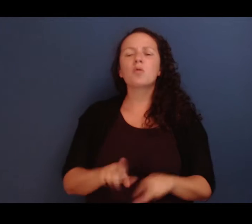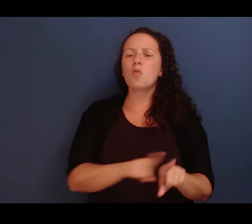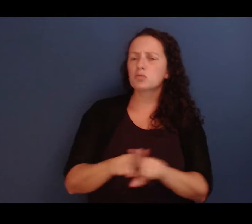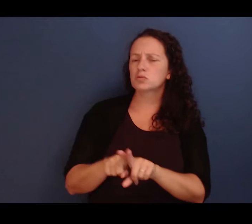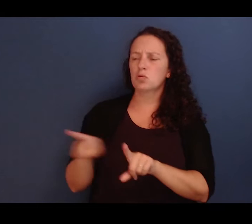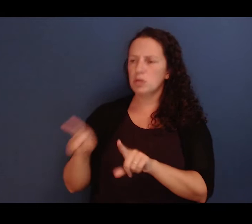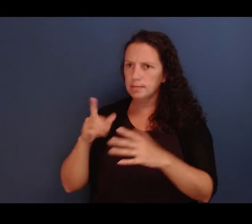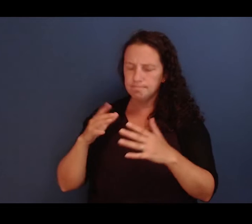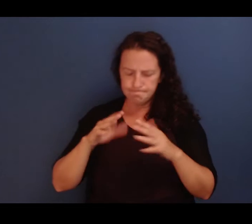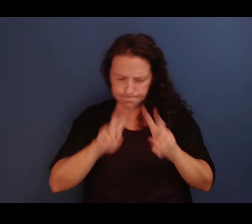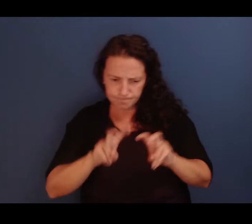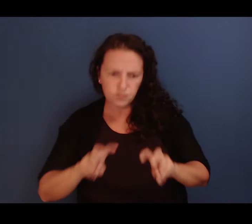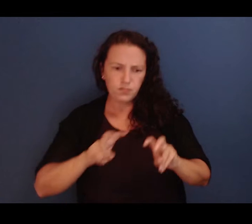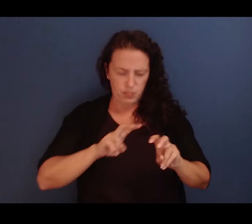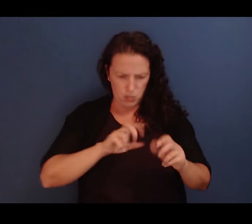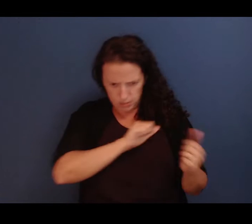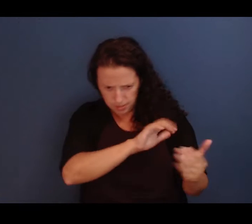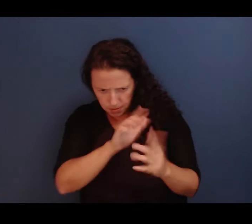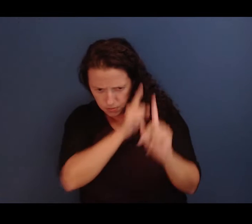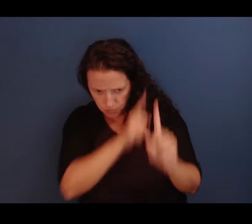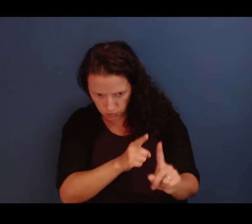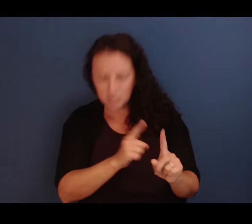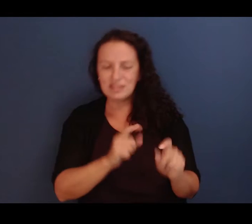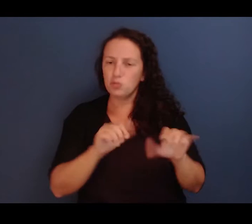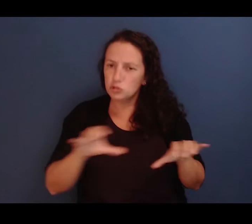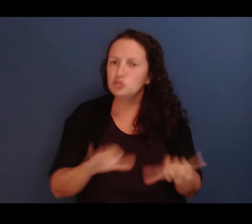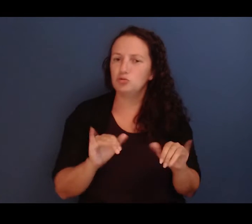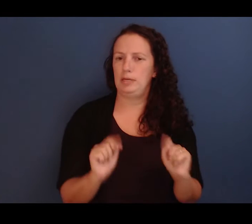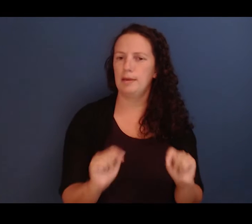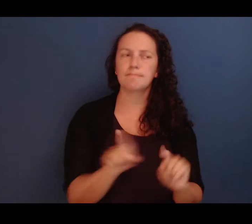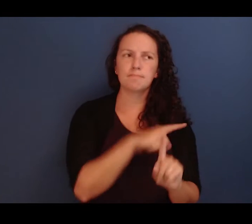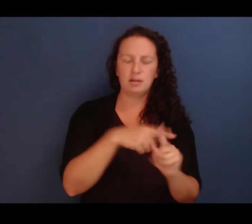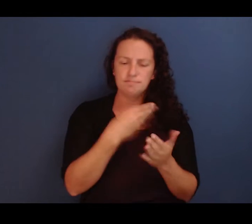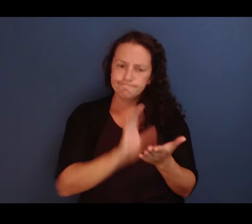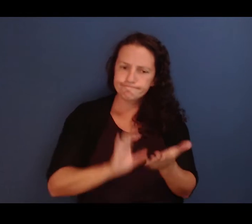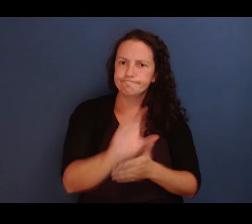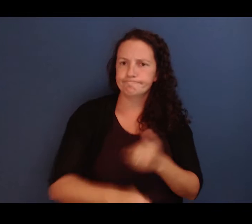that our strategic initiatives are actionable and funded. And we completed the first major